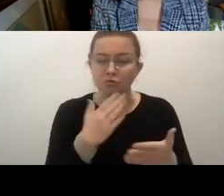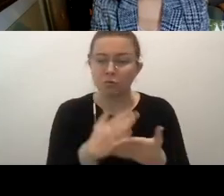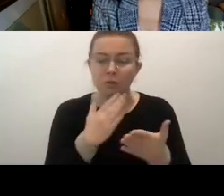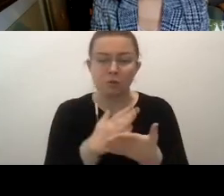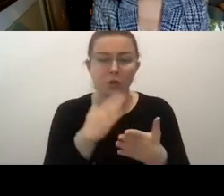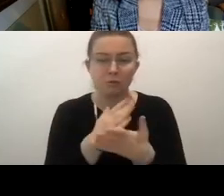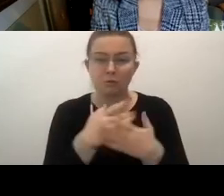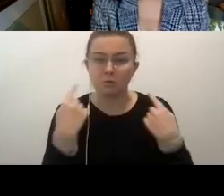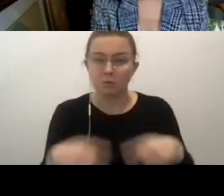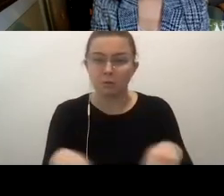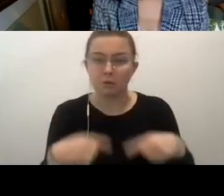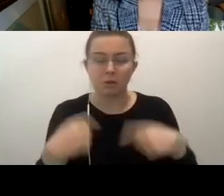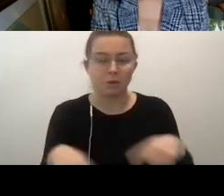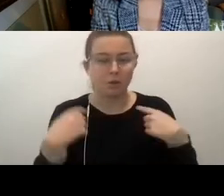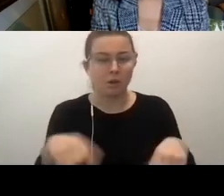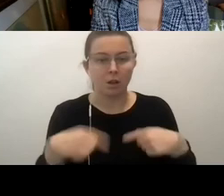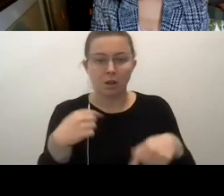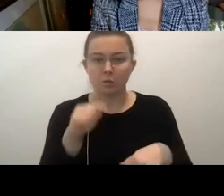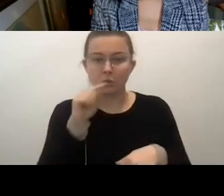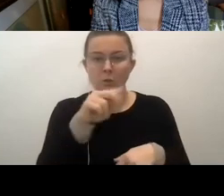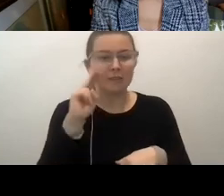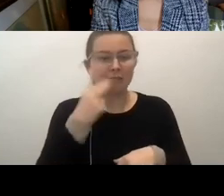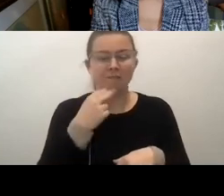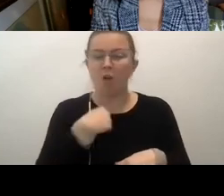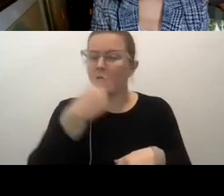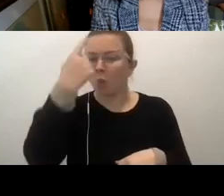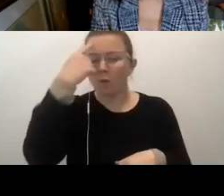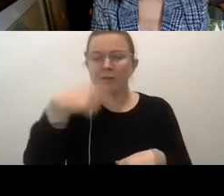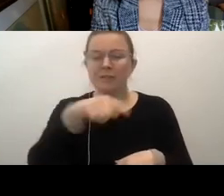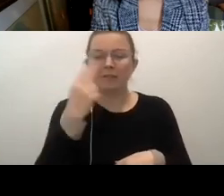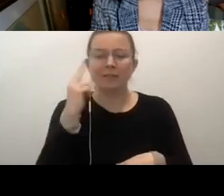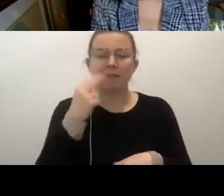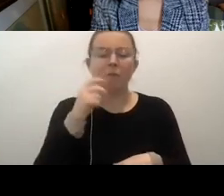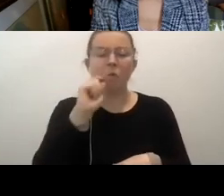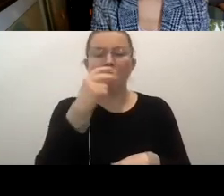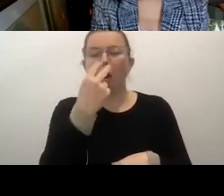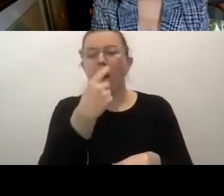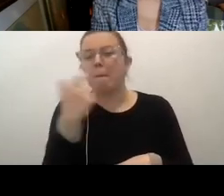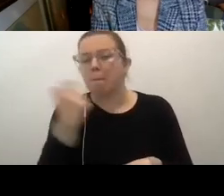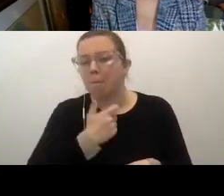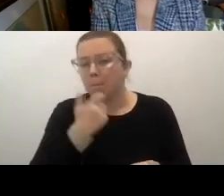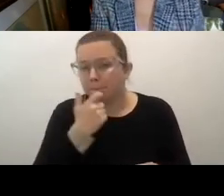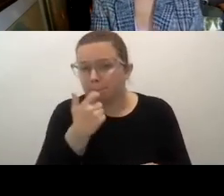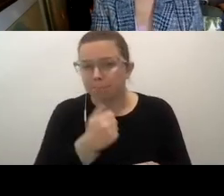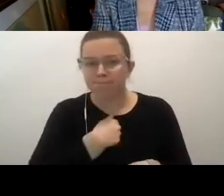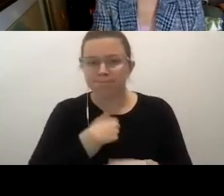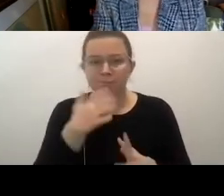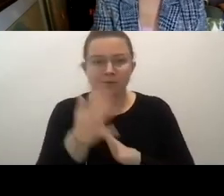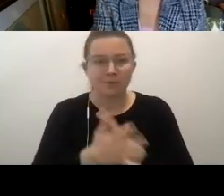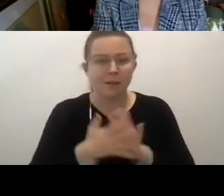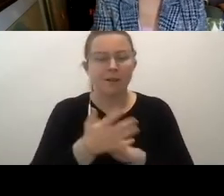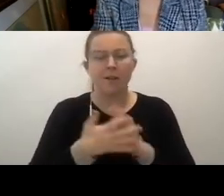going to a deaf meetup because I thought deaf people would make fun of me or not accept me - and